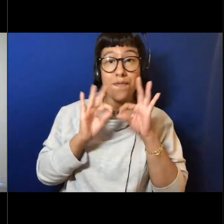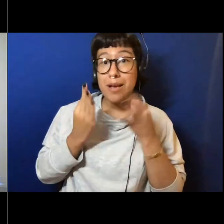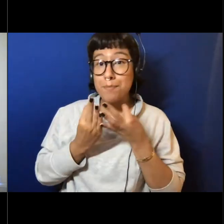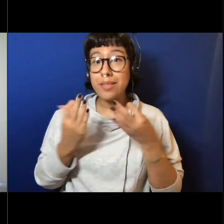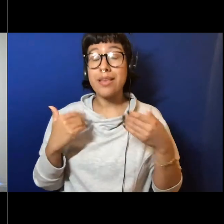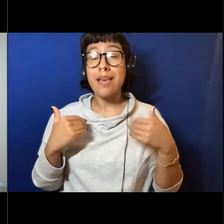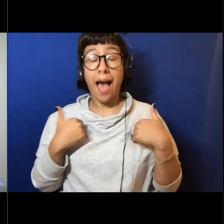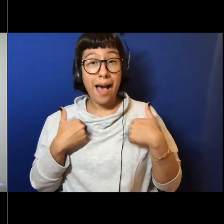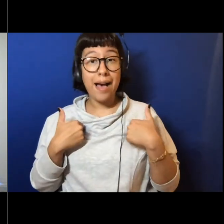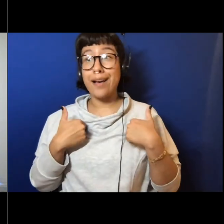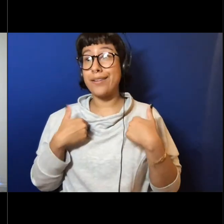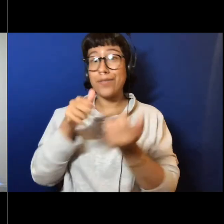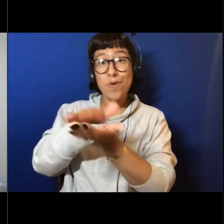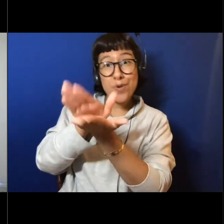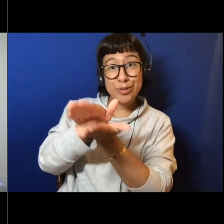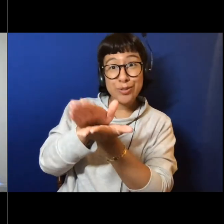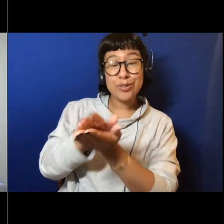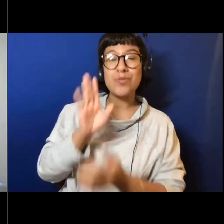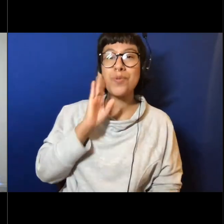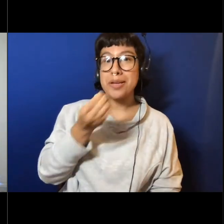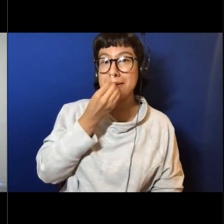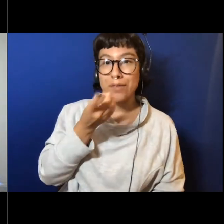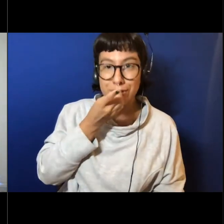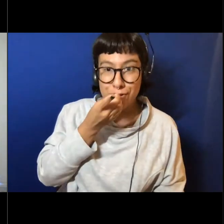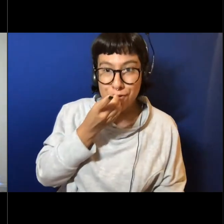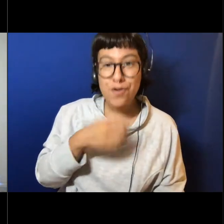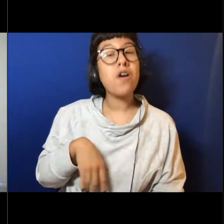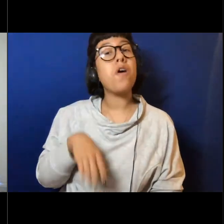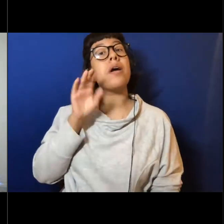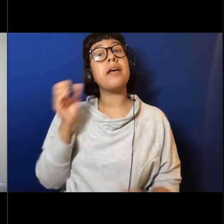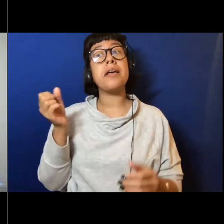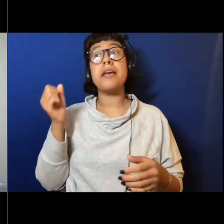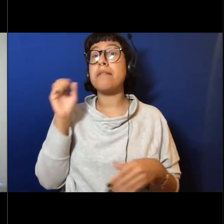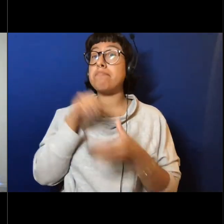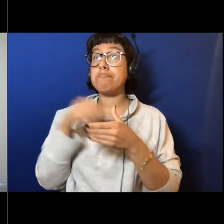and you were going to have them for dinner, or maybe you had them in your fridge, if you wanted to try this experiment,